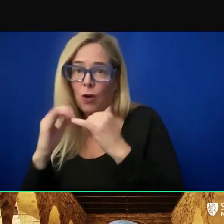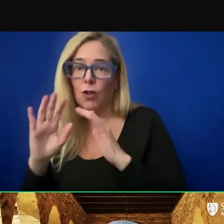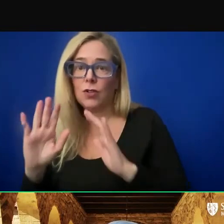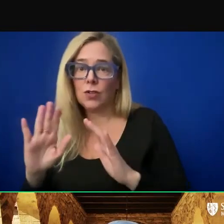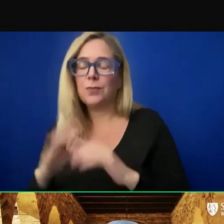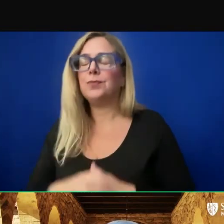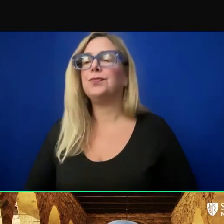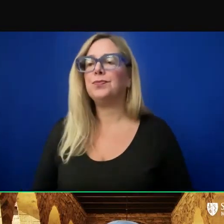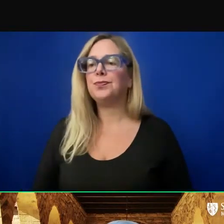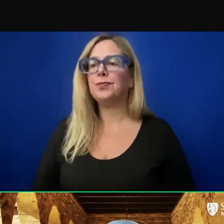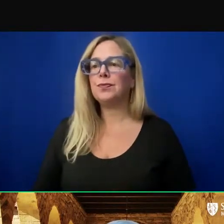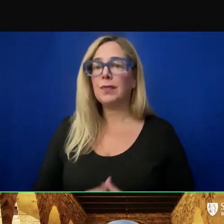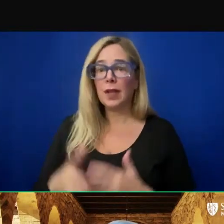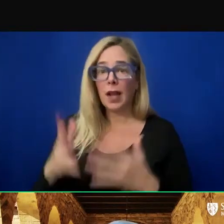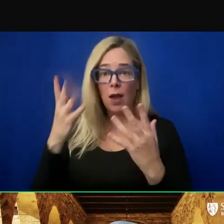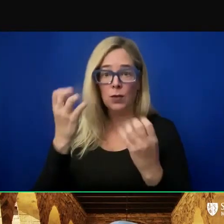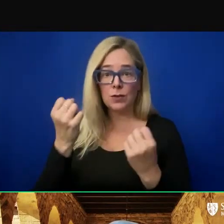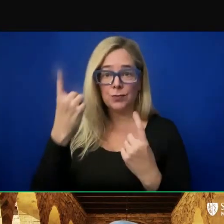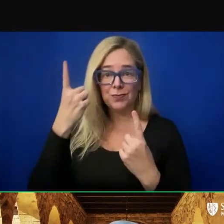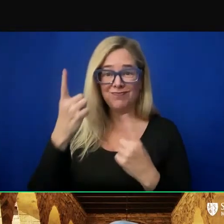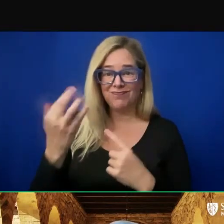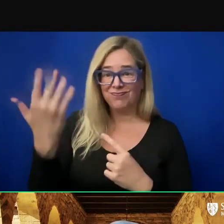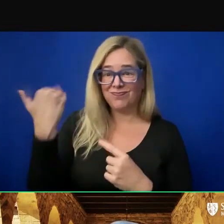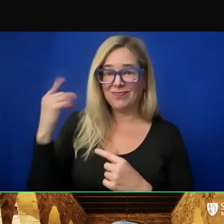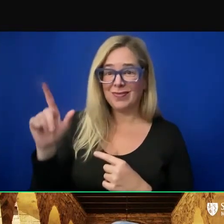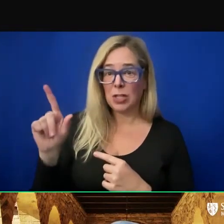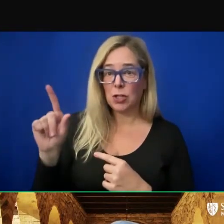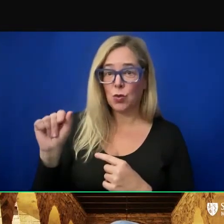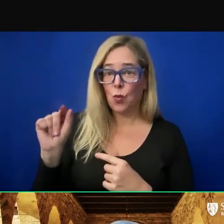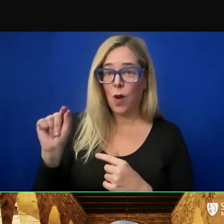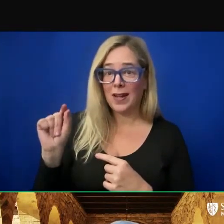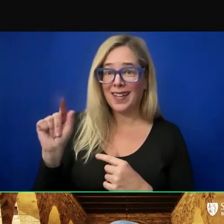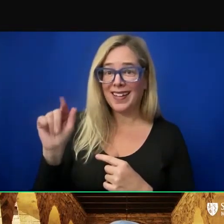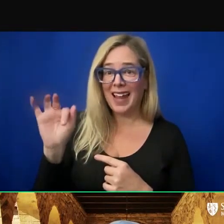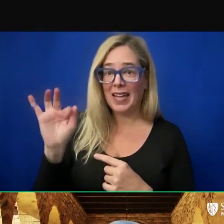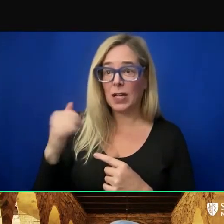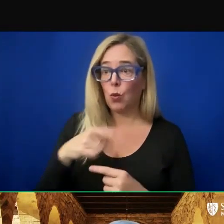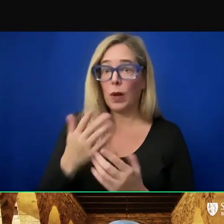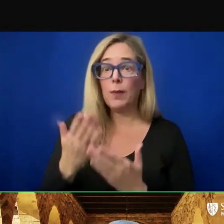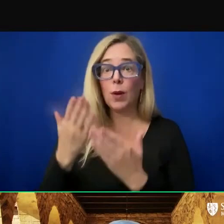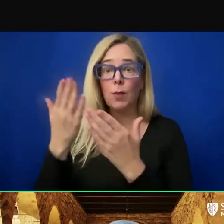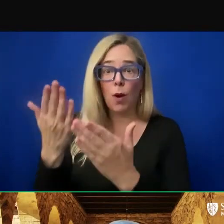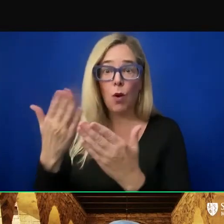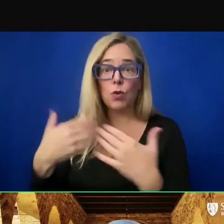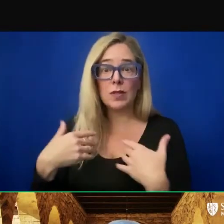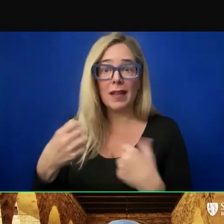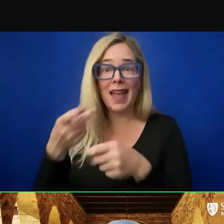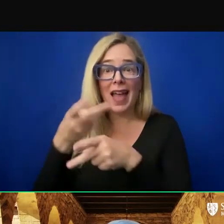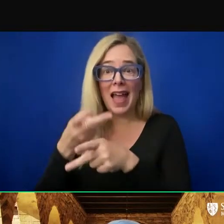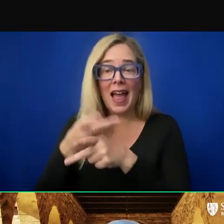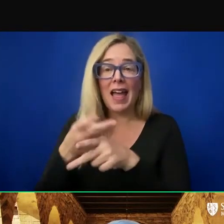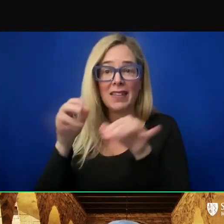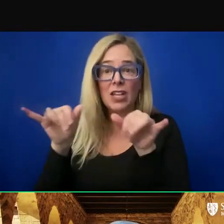that back in 2019, we proposed that the health care system needs to advance to the quintuple aim.